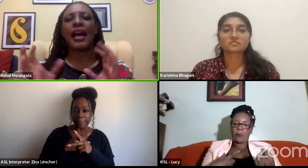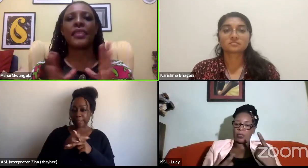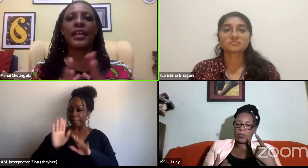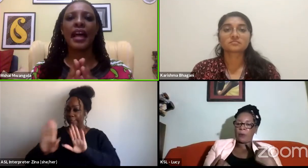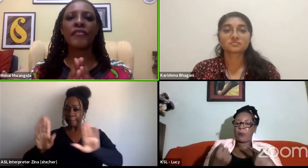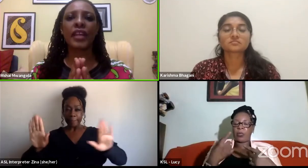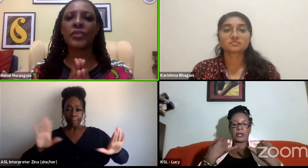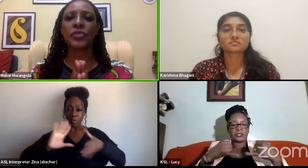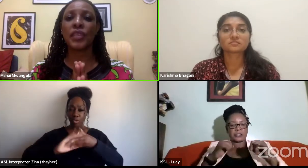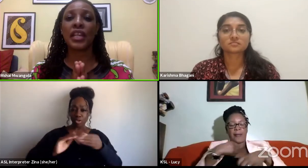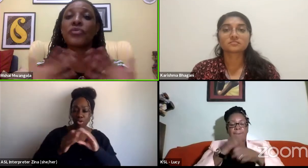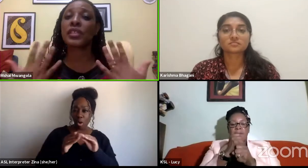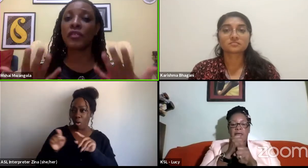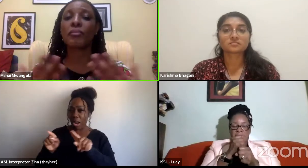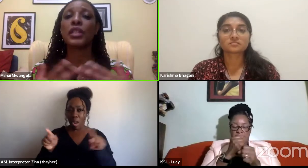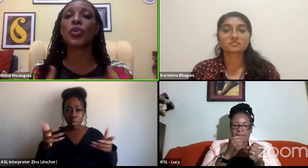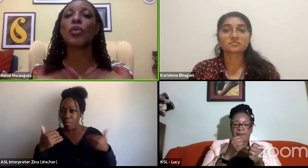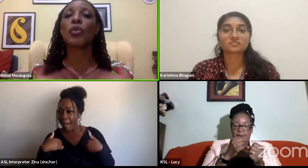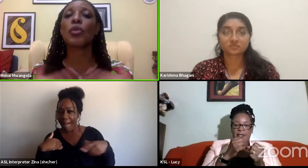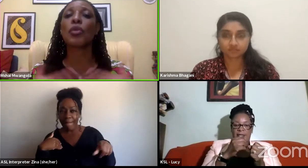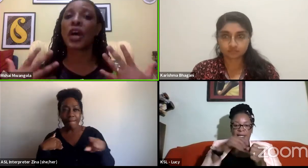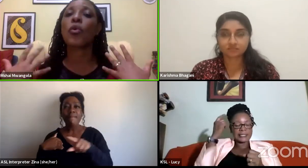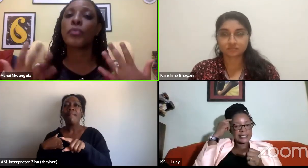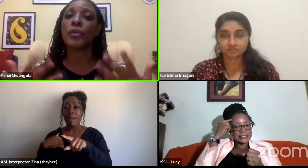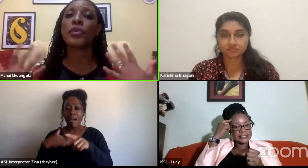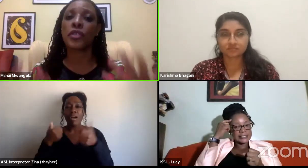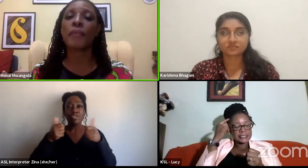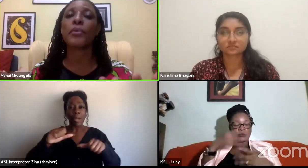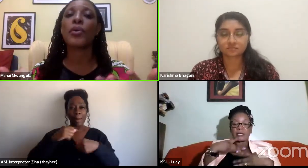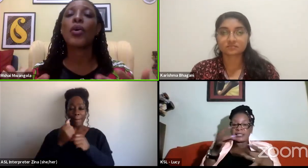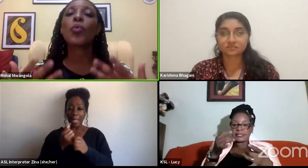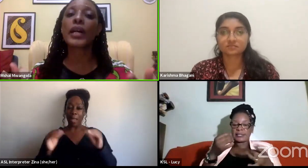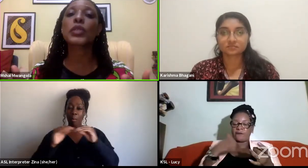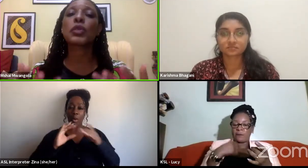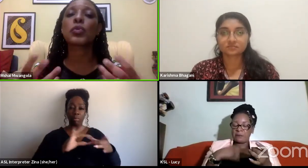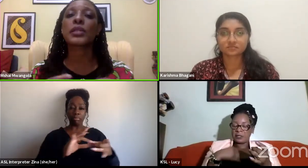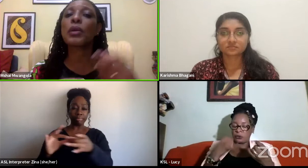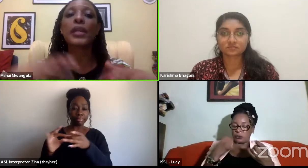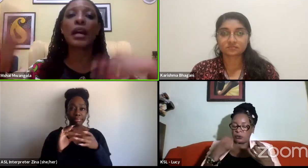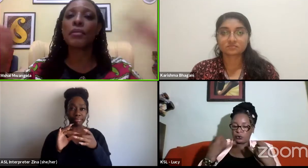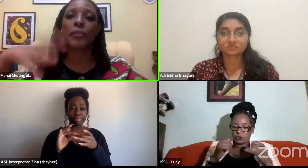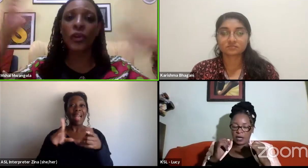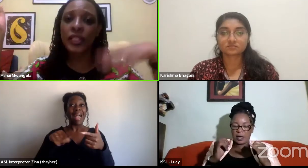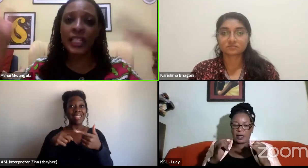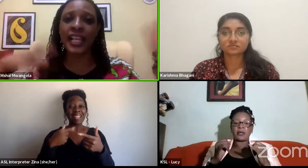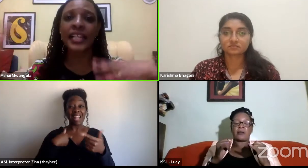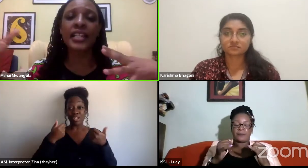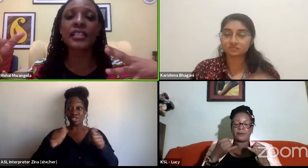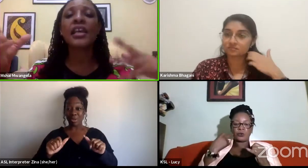and then having, it was really interesting for me to go back and watch how Oby Obyerodhiambo worked which was we would come up with all these ideas,